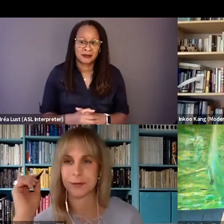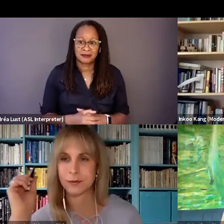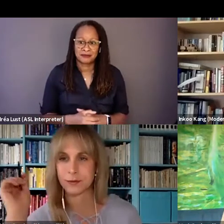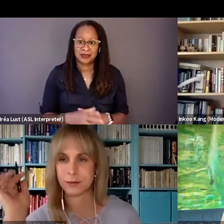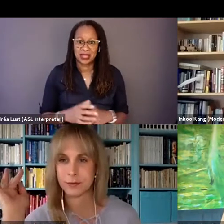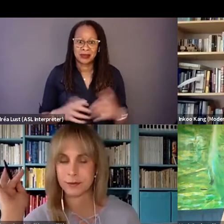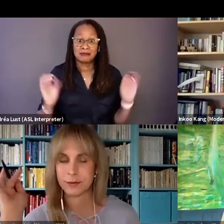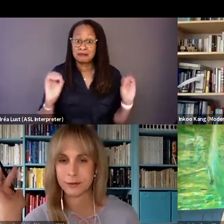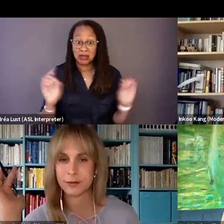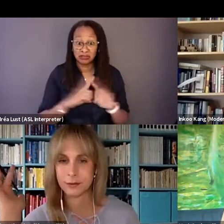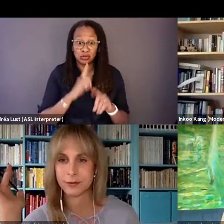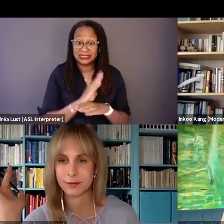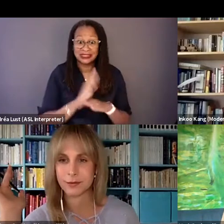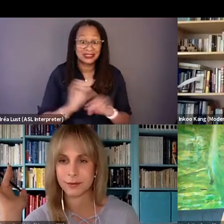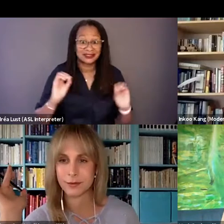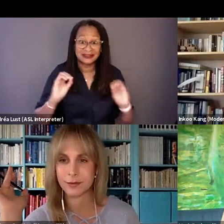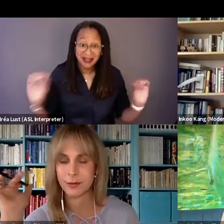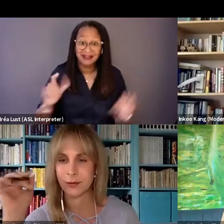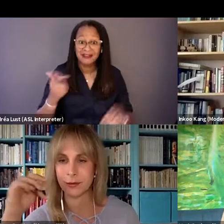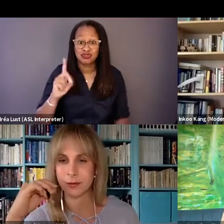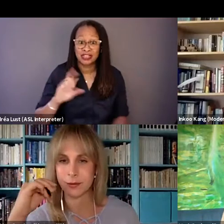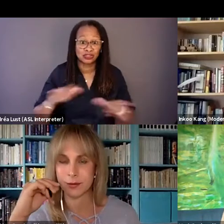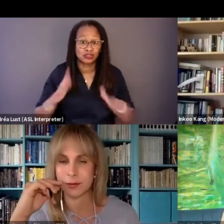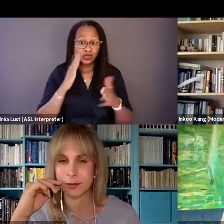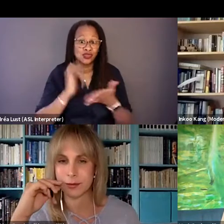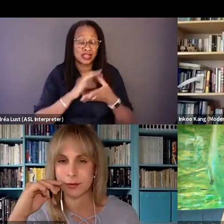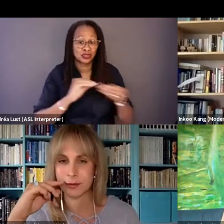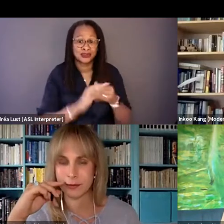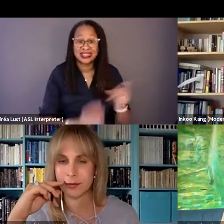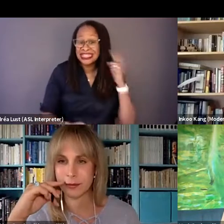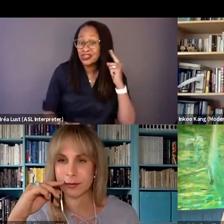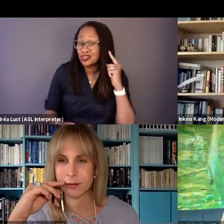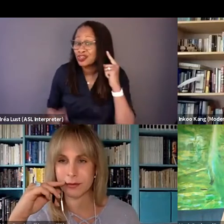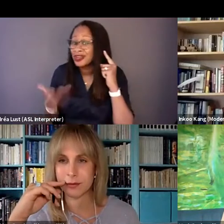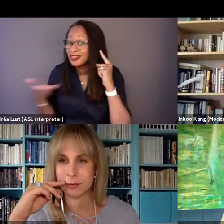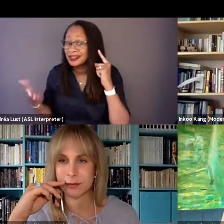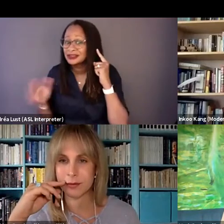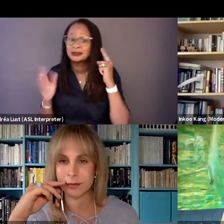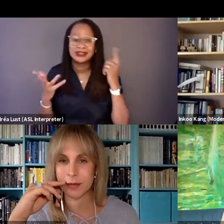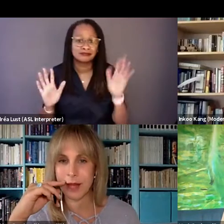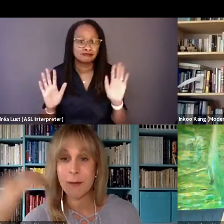but none of them knew that story. They just would hear stuff, and they were like, yeah.